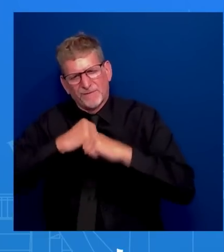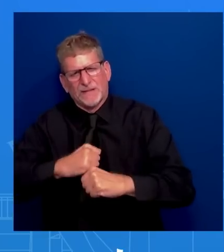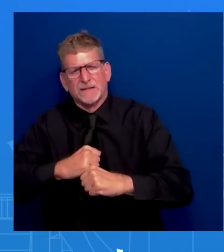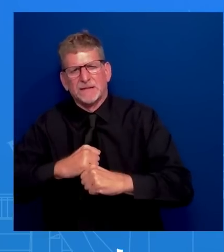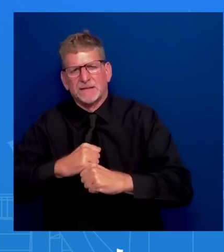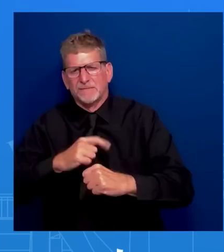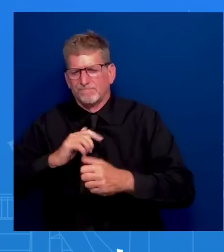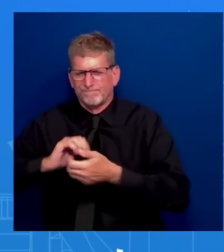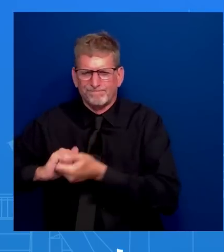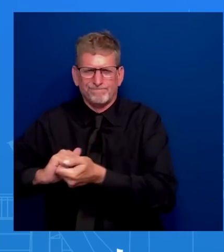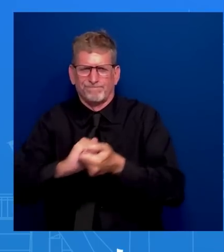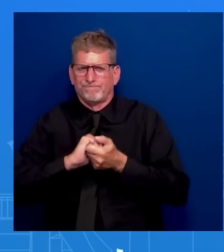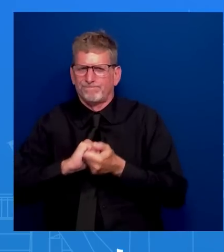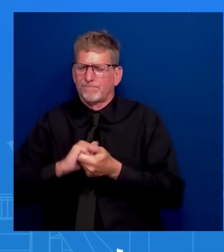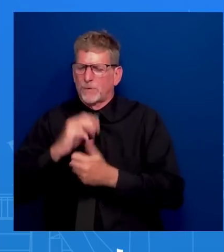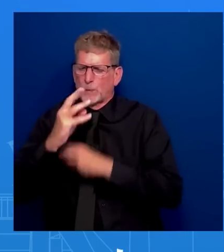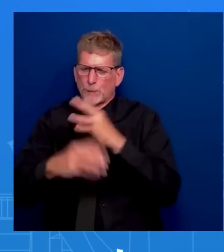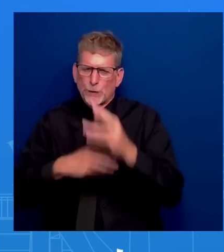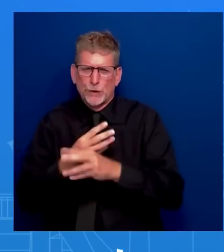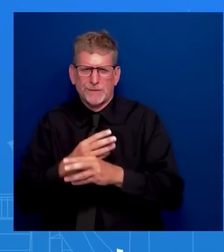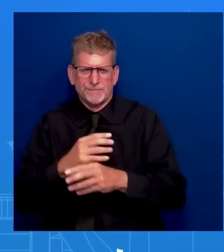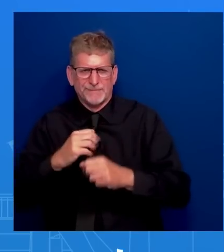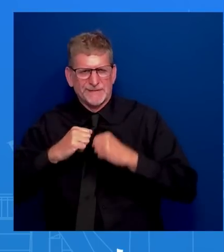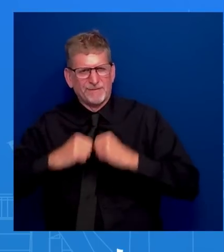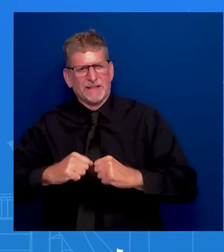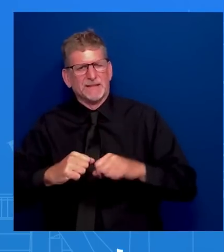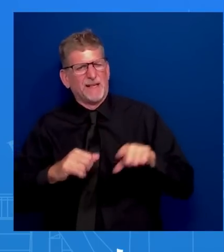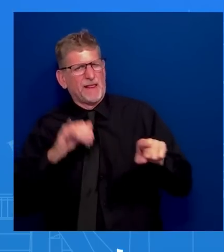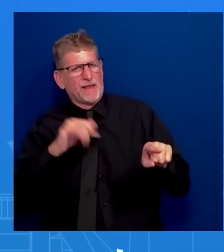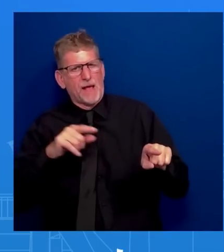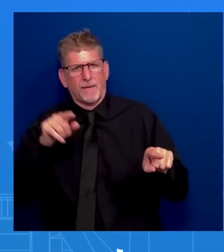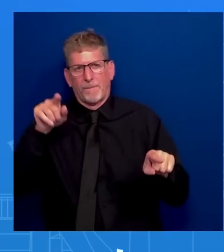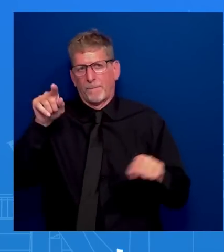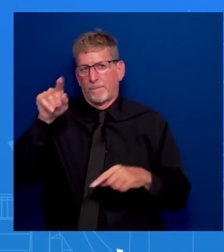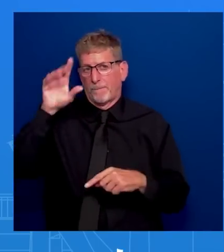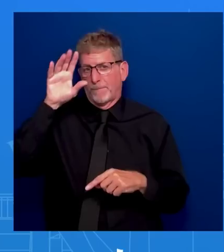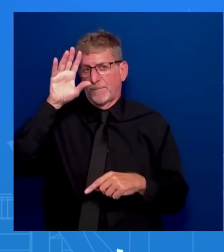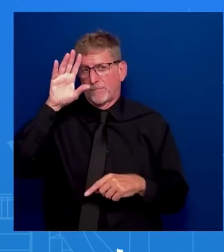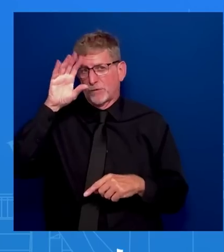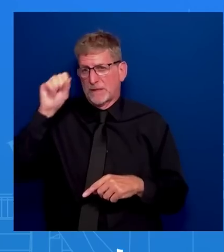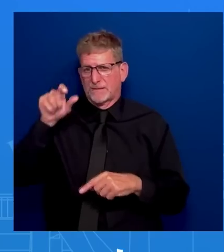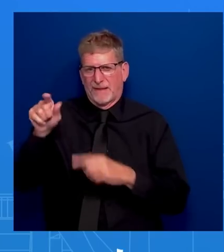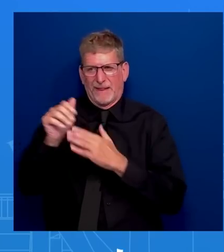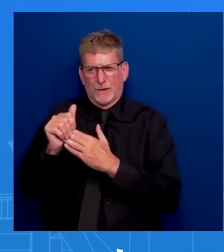because of this President's leadership. And so we're going to just continue to make sure that --